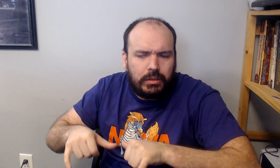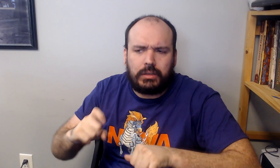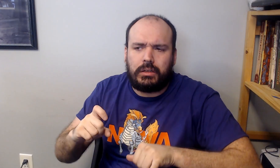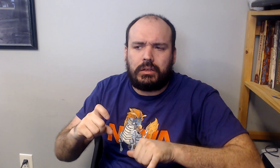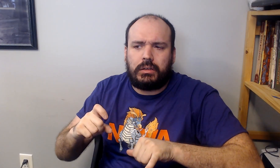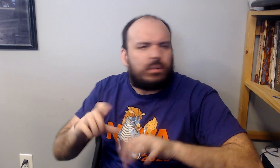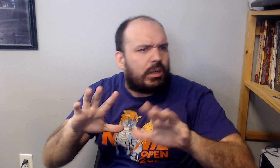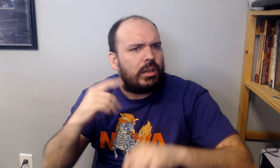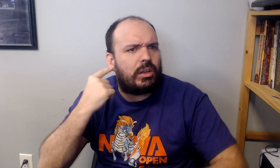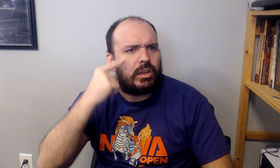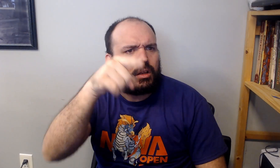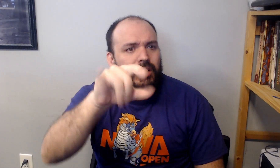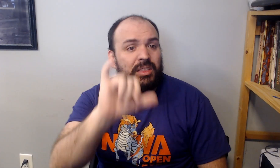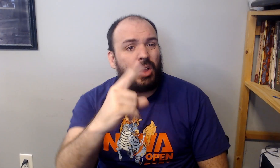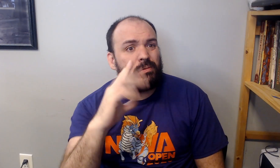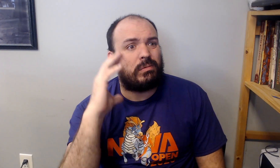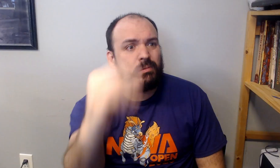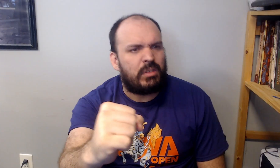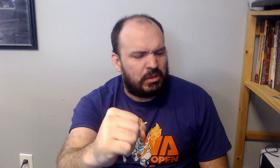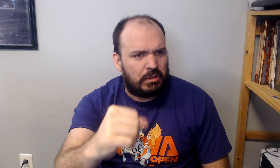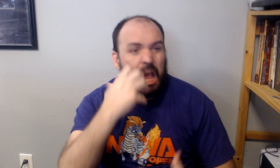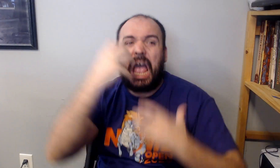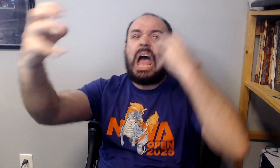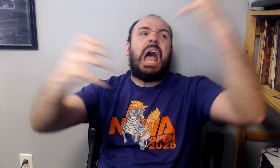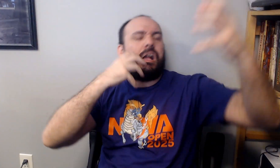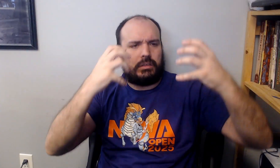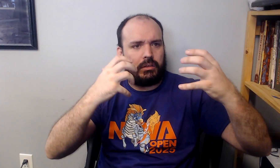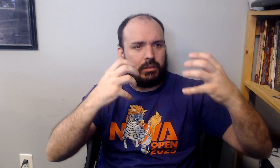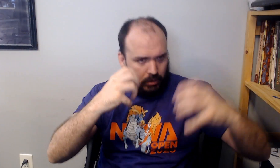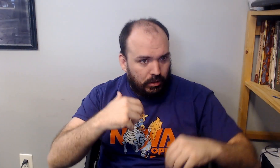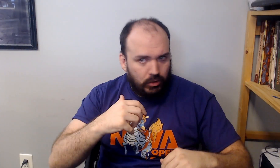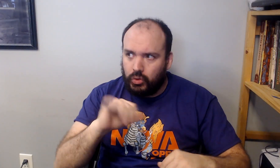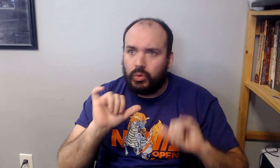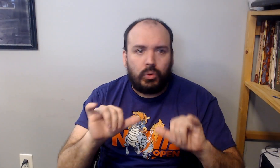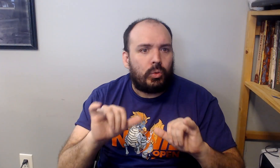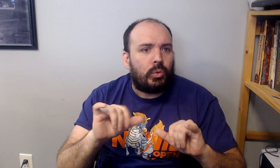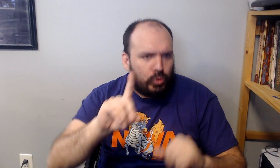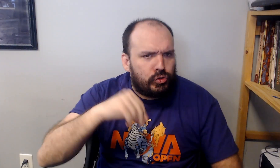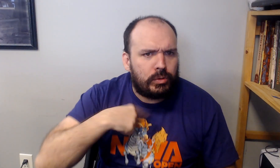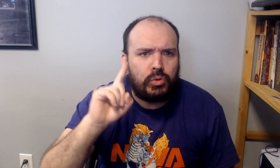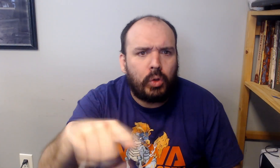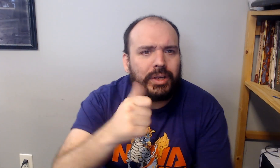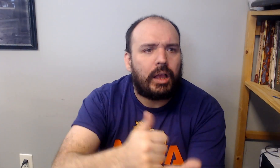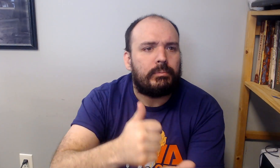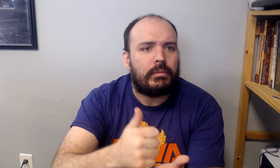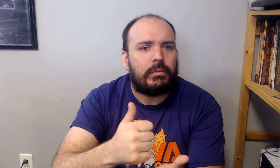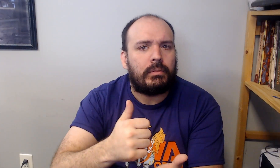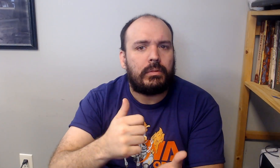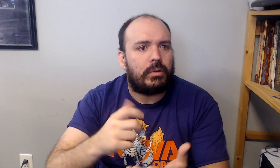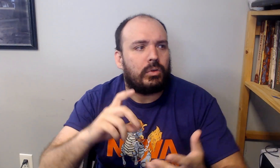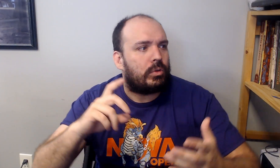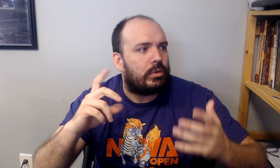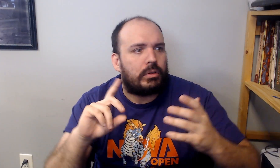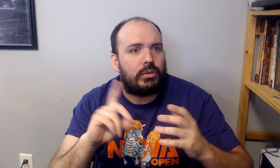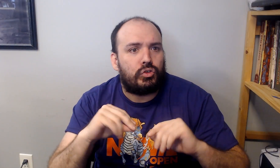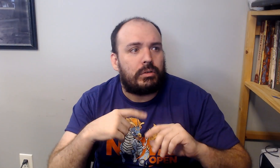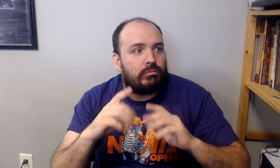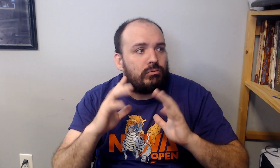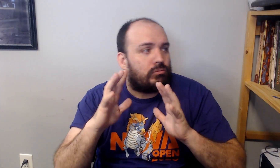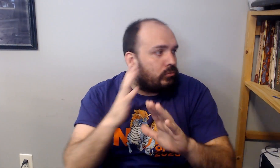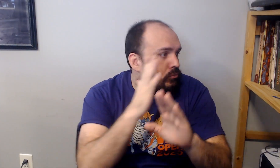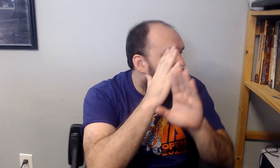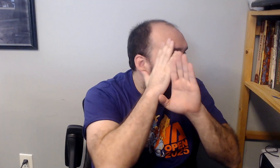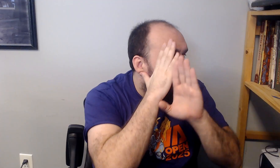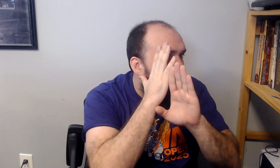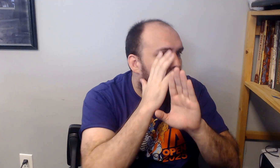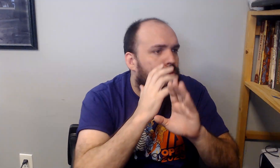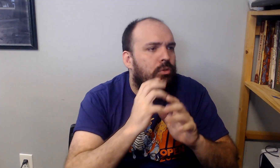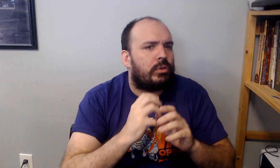Oh! I hear the NPC that went exploring screaming. Do I run to help? Do I ignore them?”